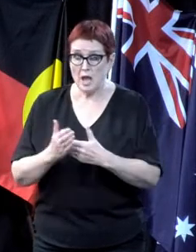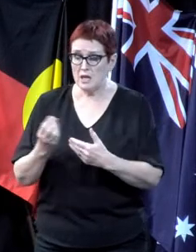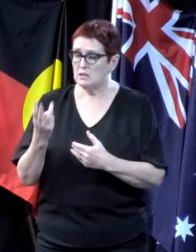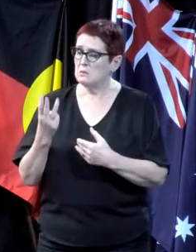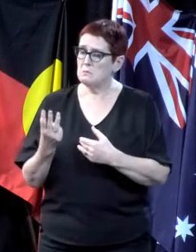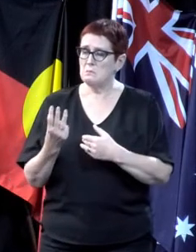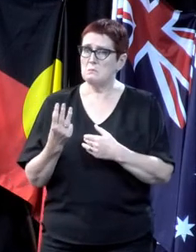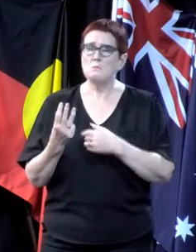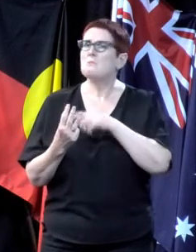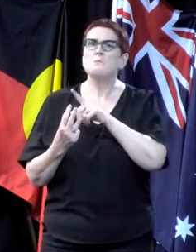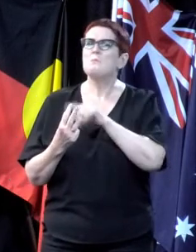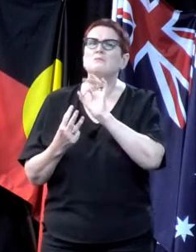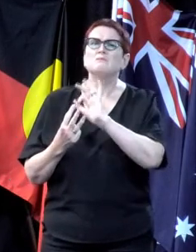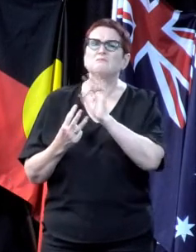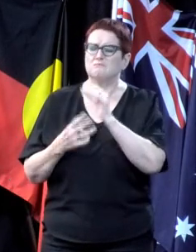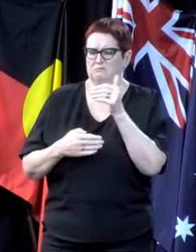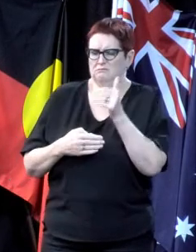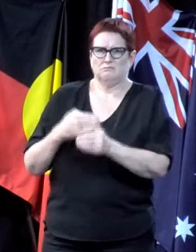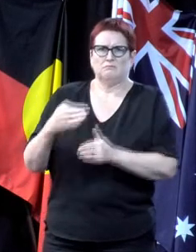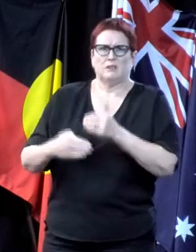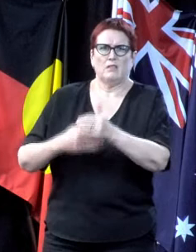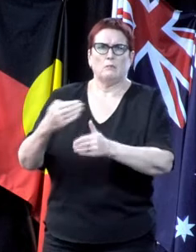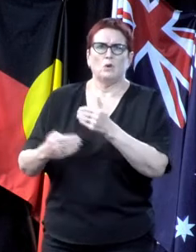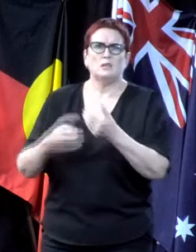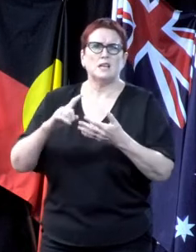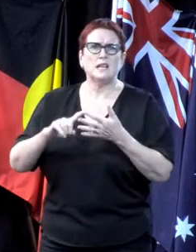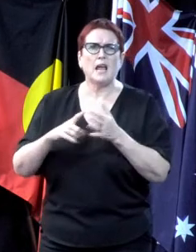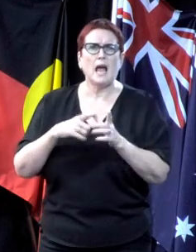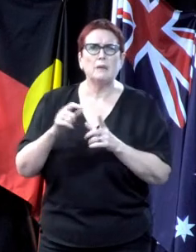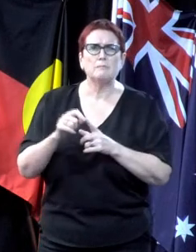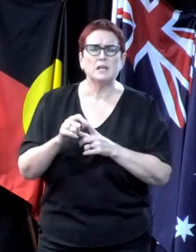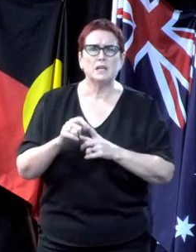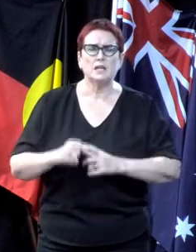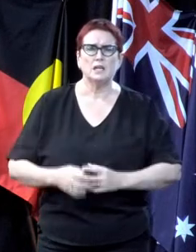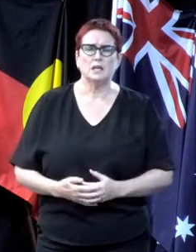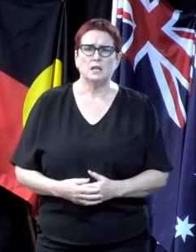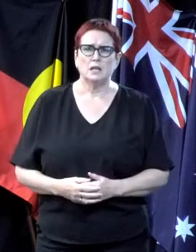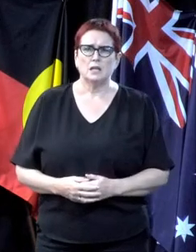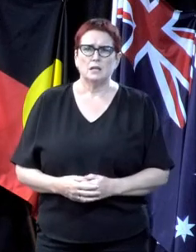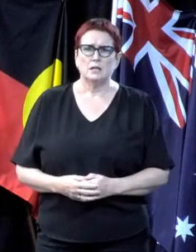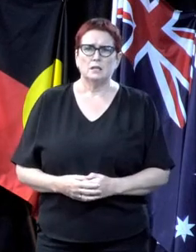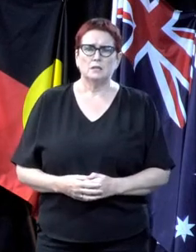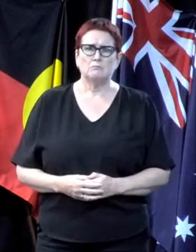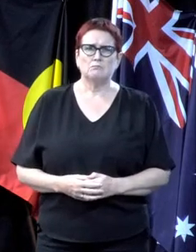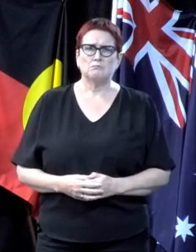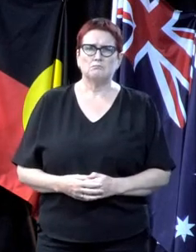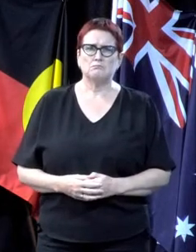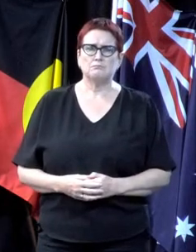That’s a process that – that is – that is looked at by the – the Head of